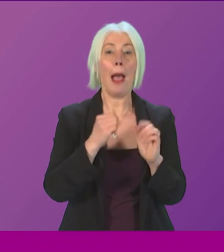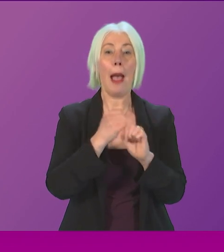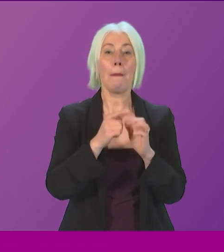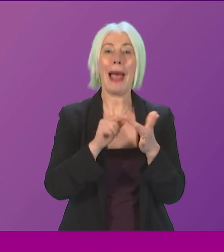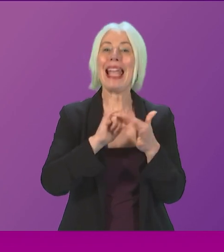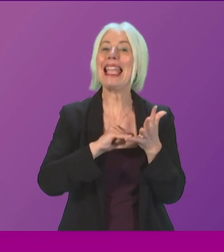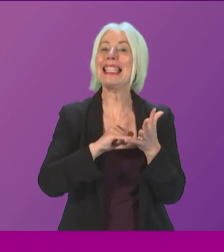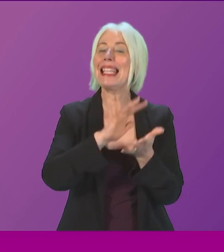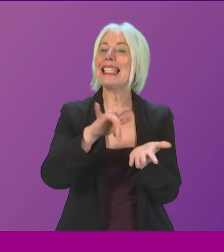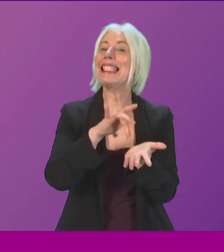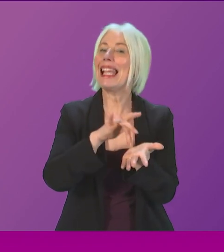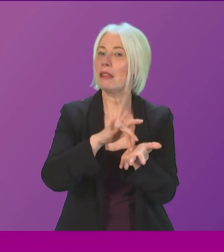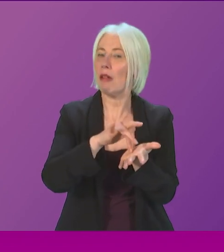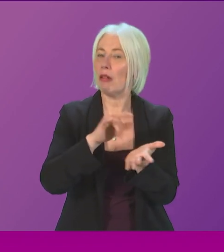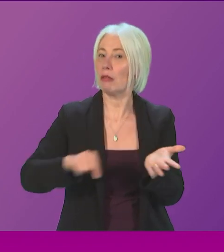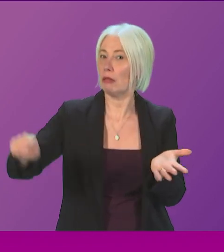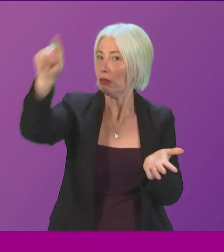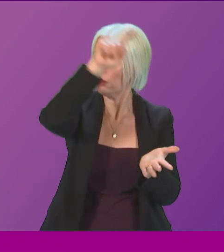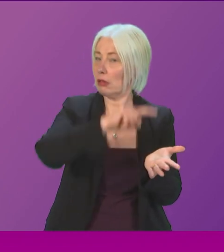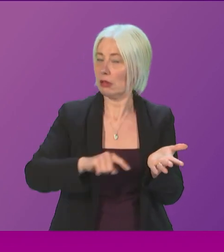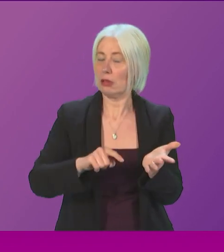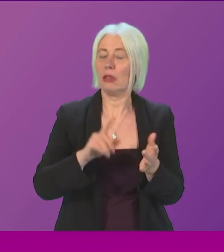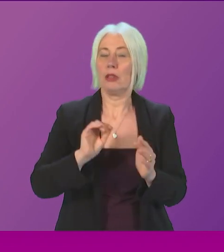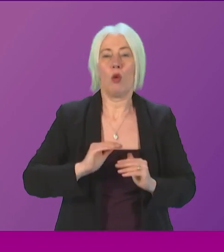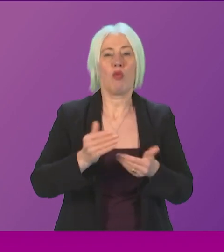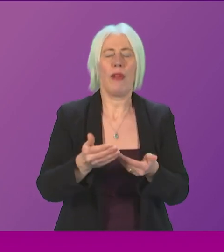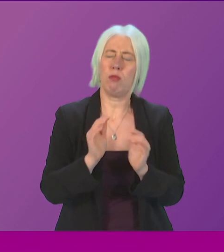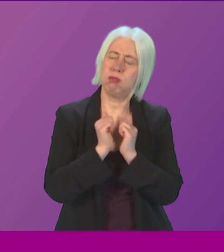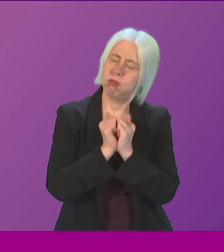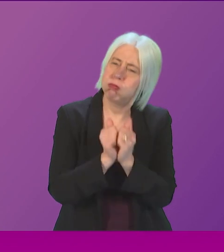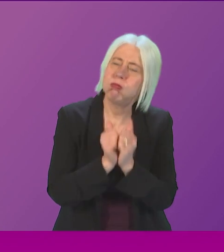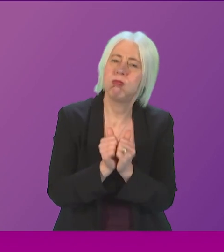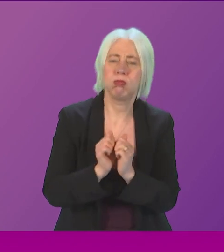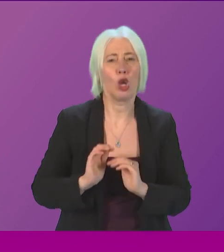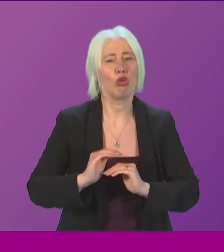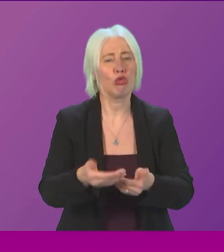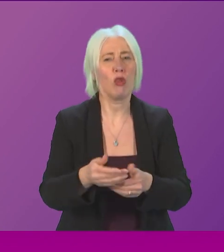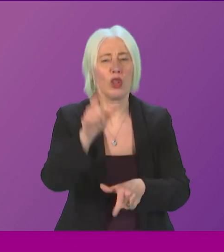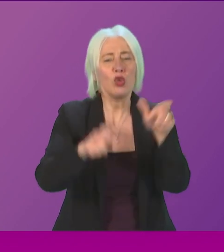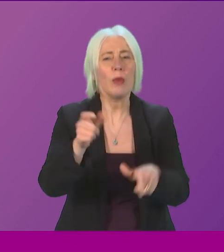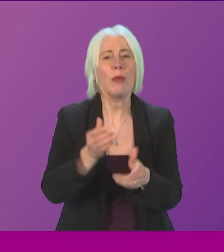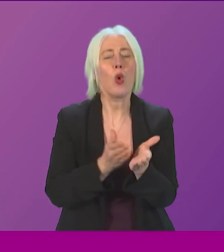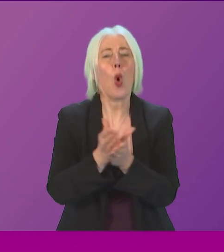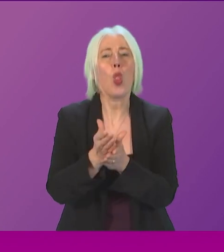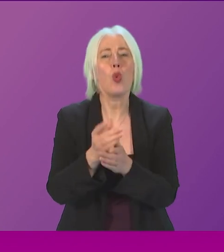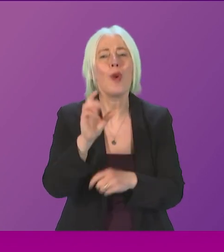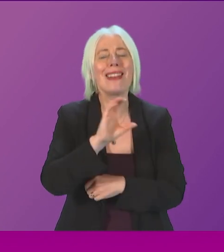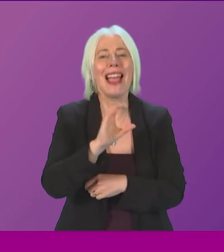Maggie’s centres across the country provide an invaluable service to people who are undergoing cancer treatment and their families.